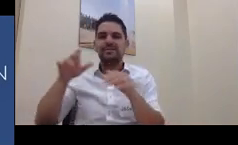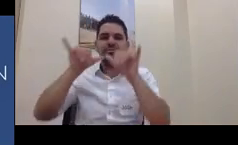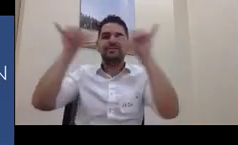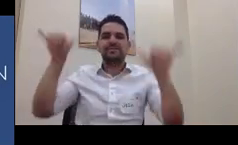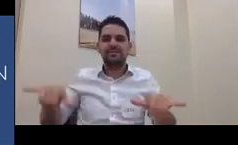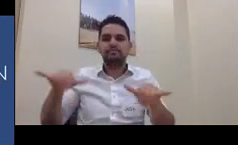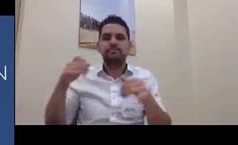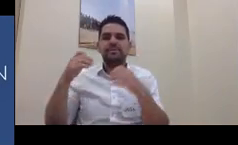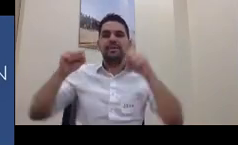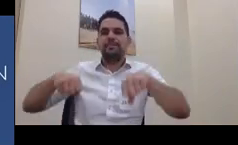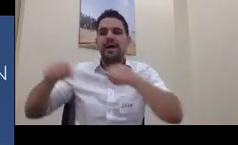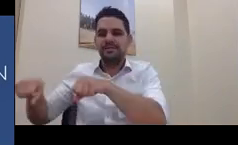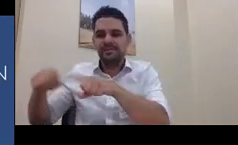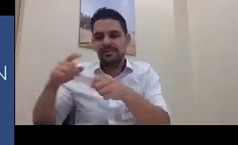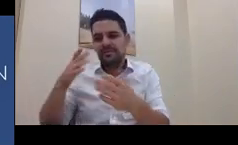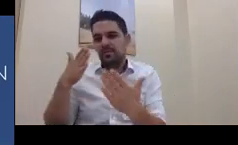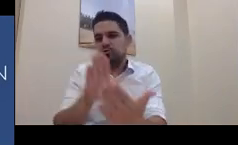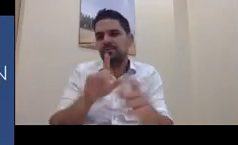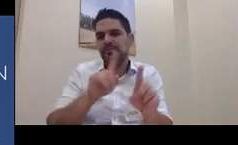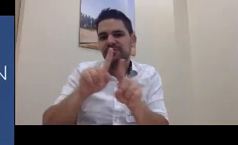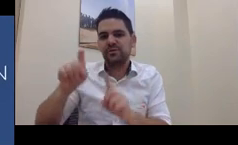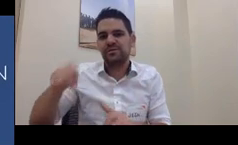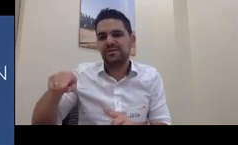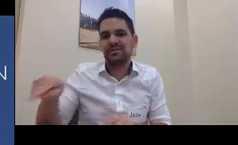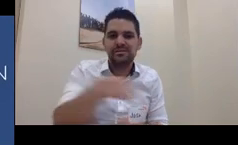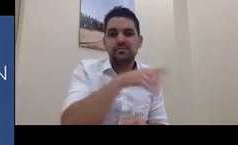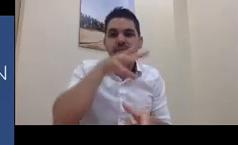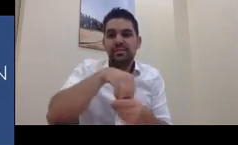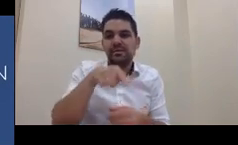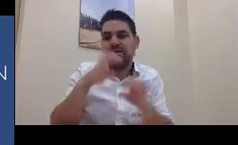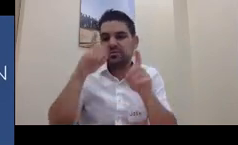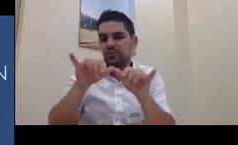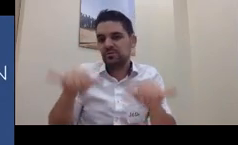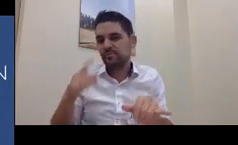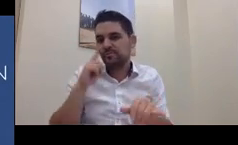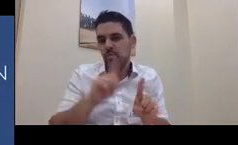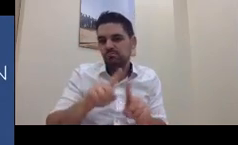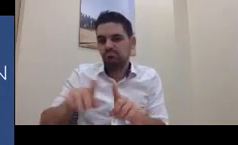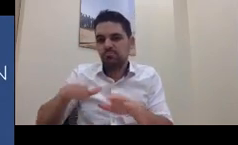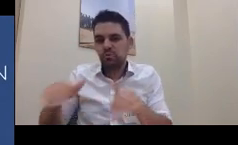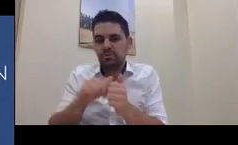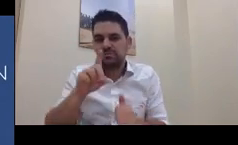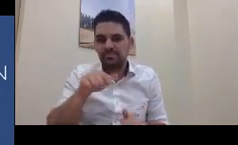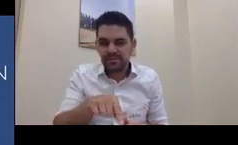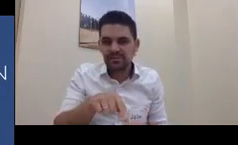are building their system capacity to address different types of needs within the educational system for different children